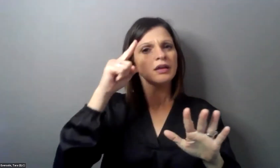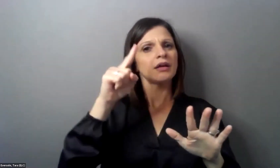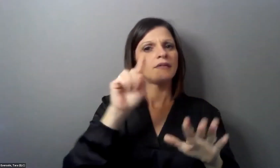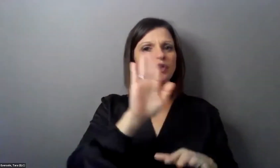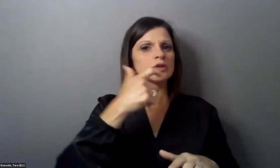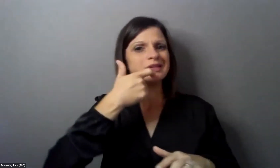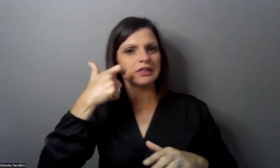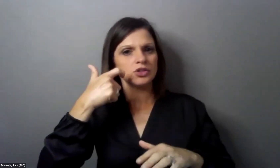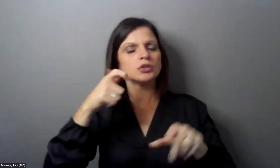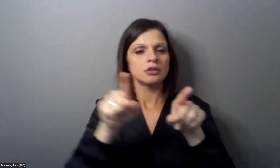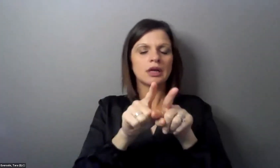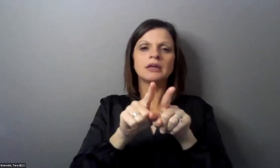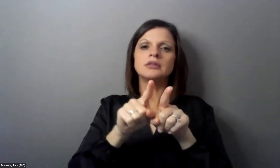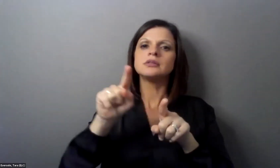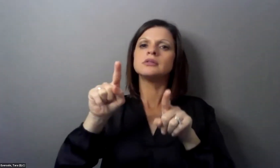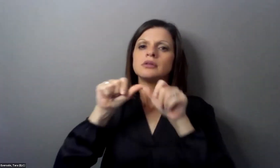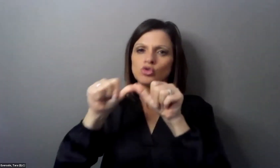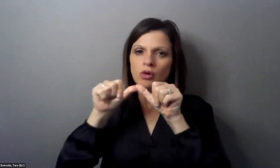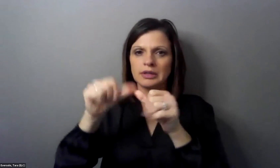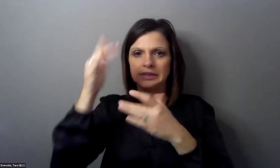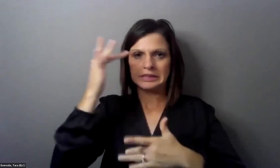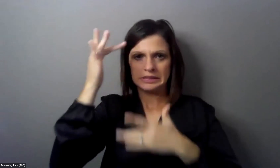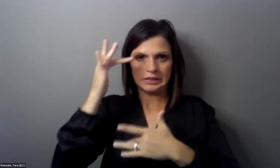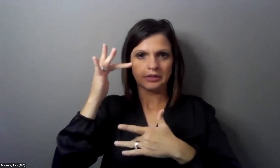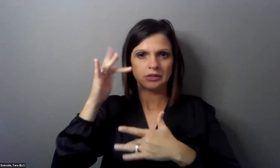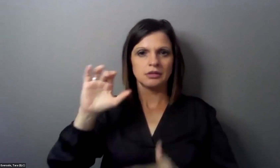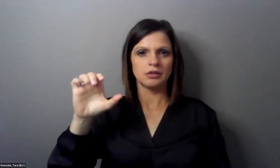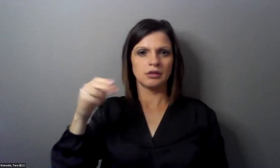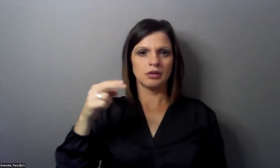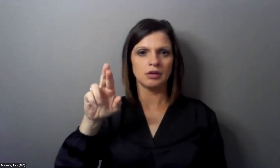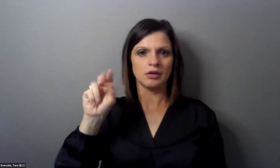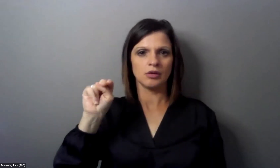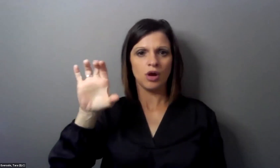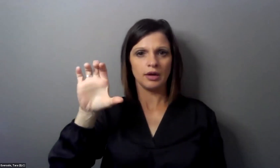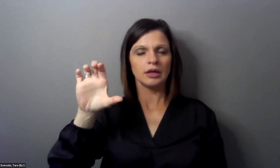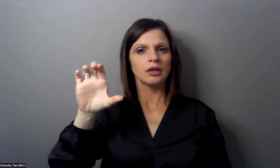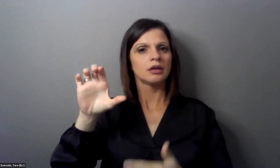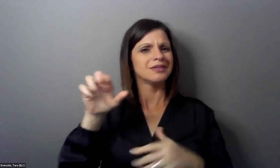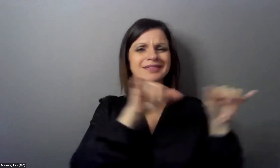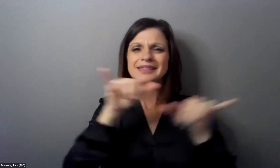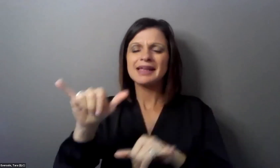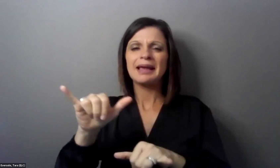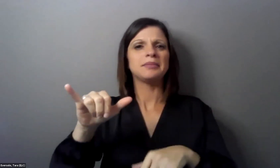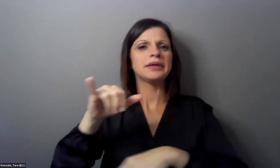Take a step back if you feel like you're getting frustrated.